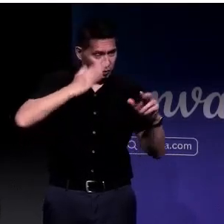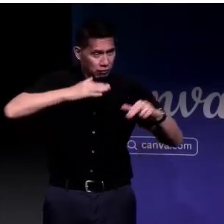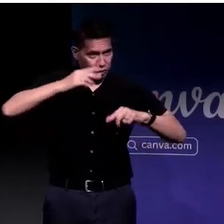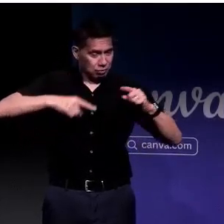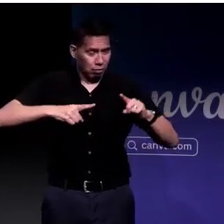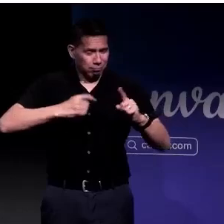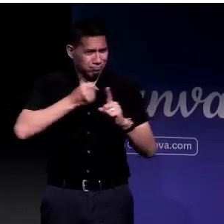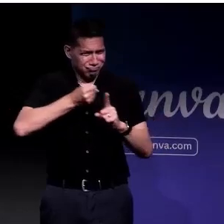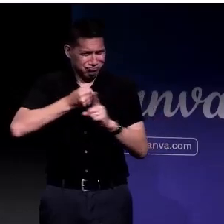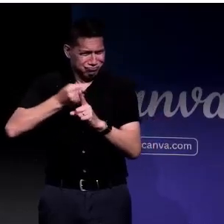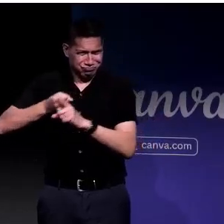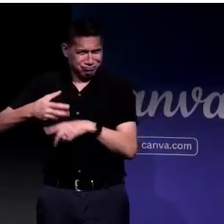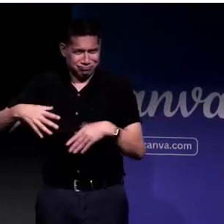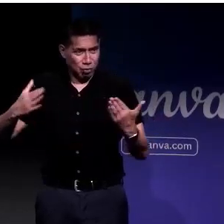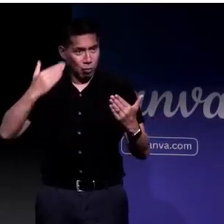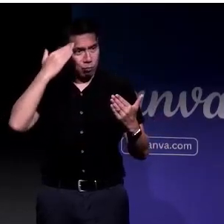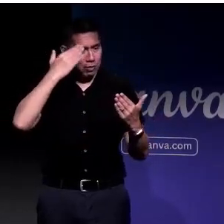or brain injuries as well.